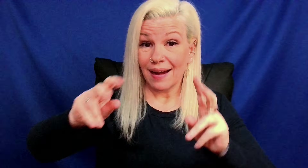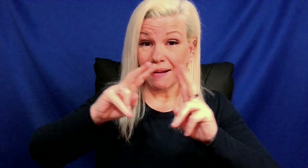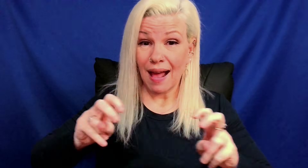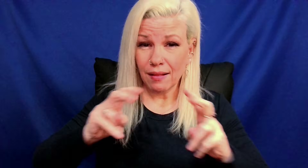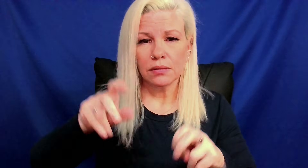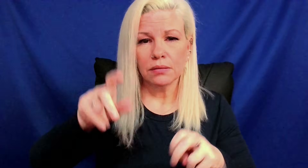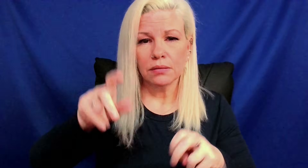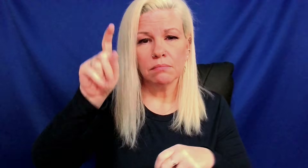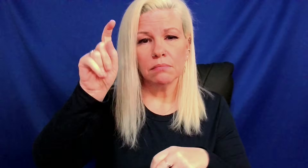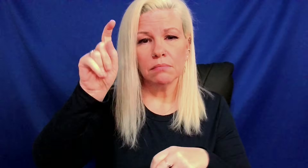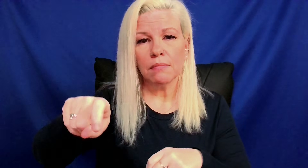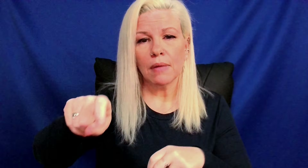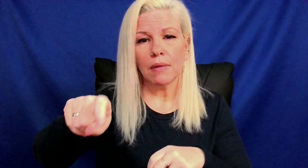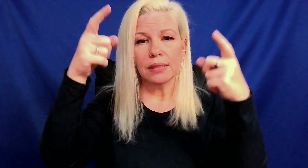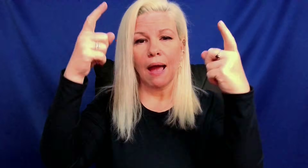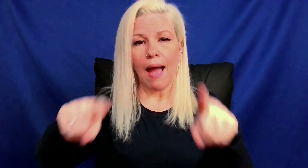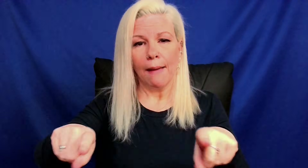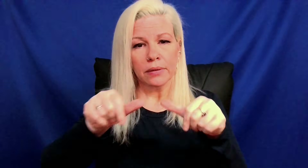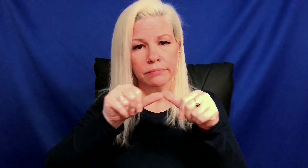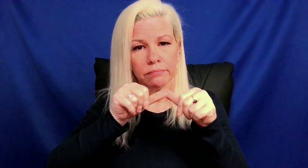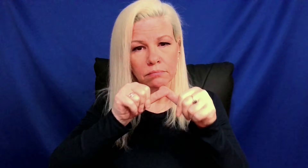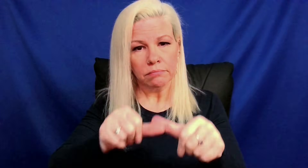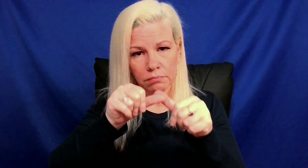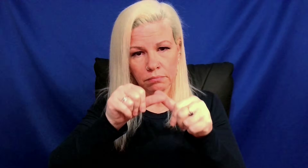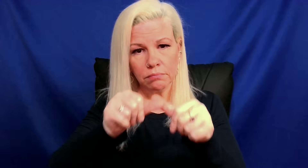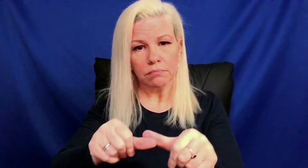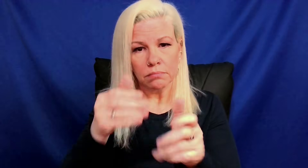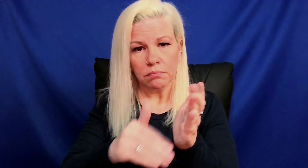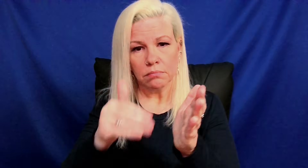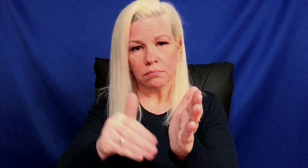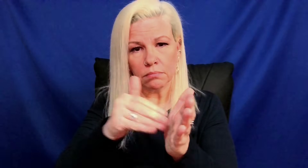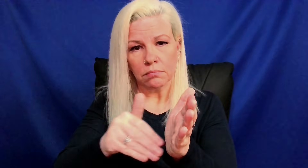That analysis has to happen consistently, not once.